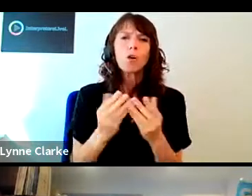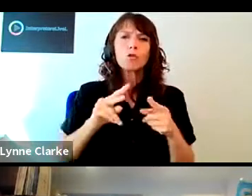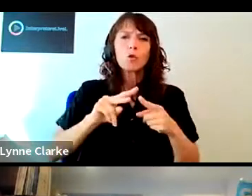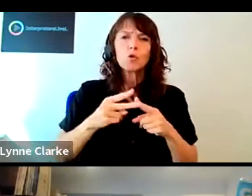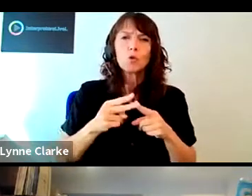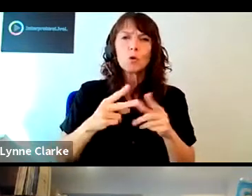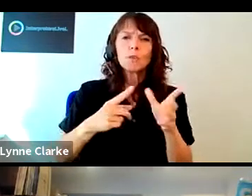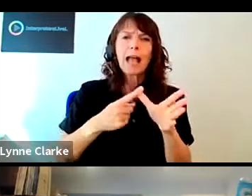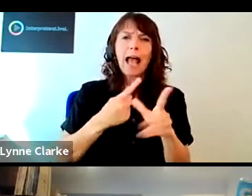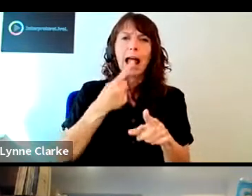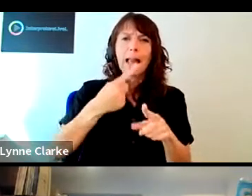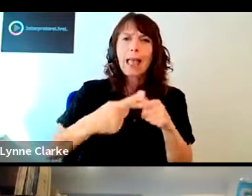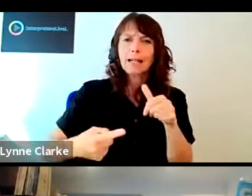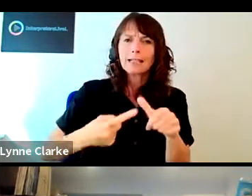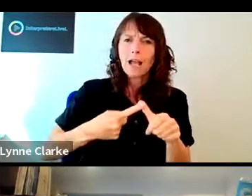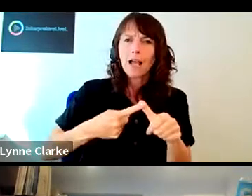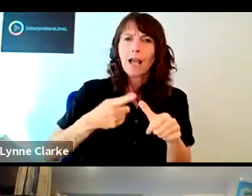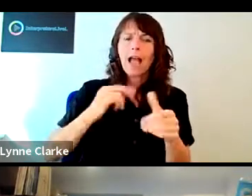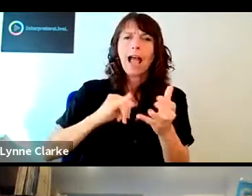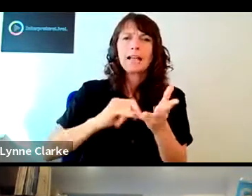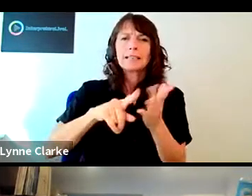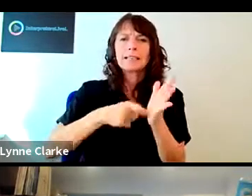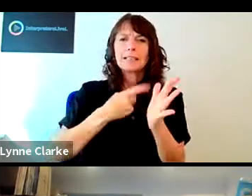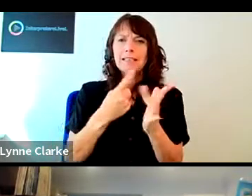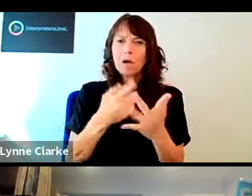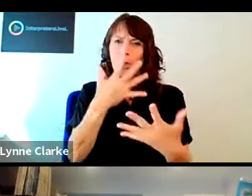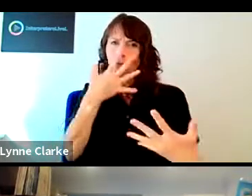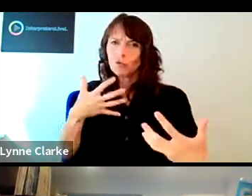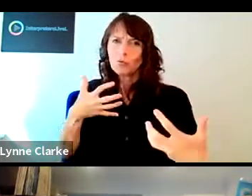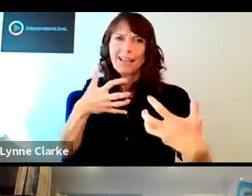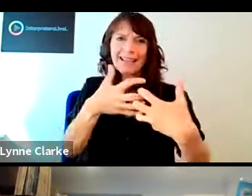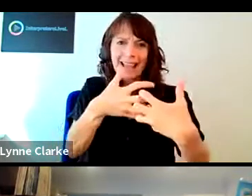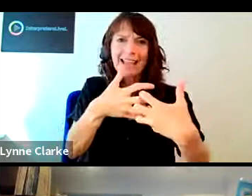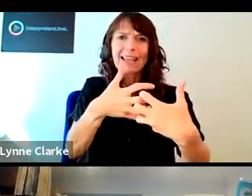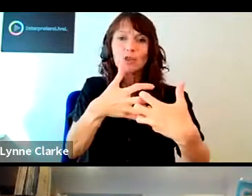go off and engage with their, with the technology, which, which happens to sit on the web.